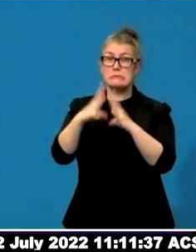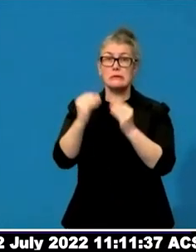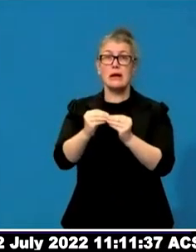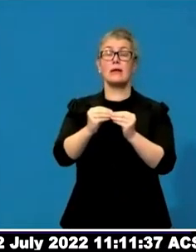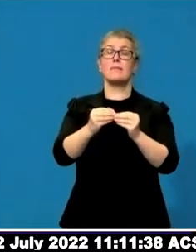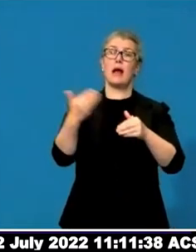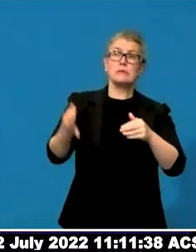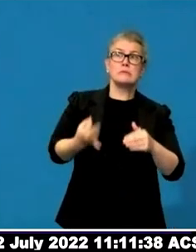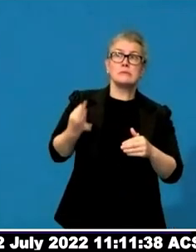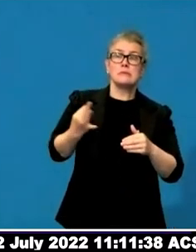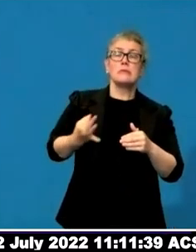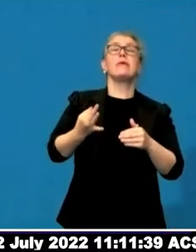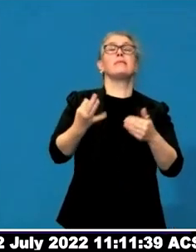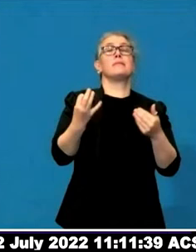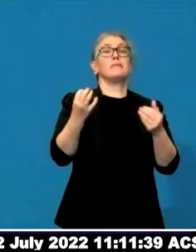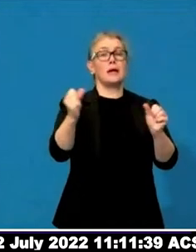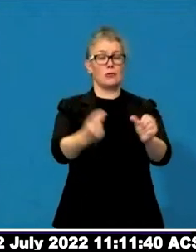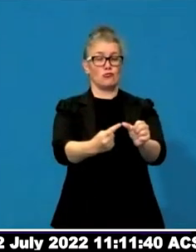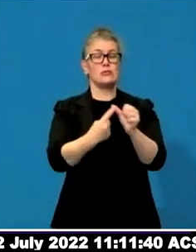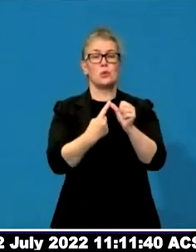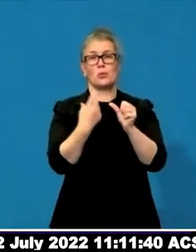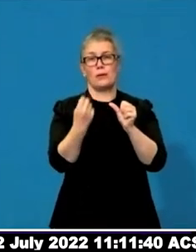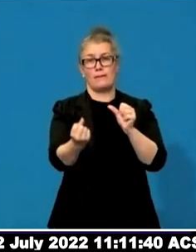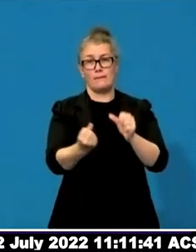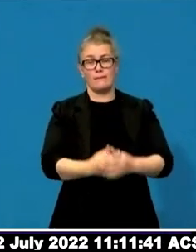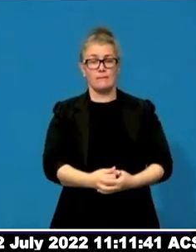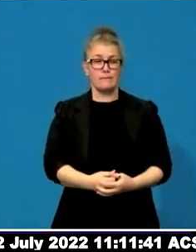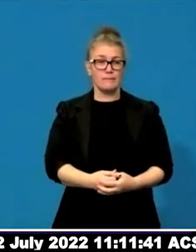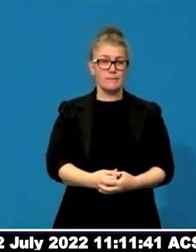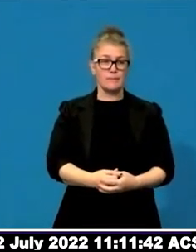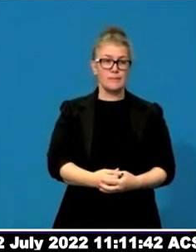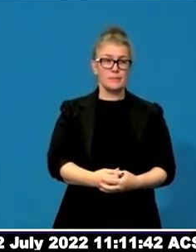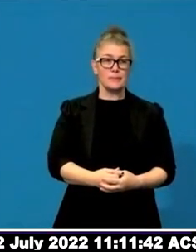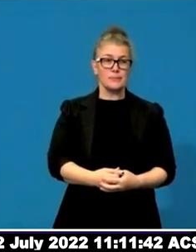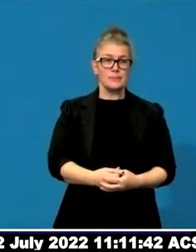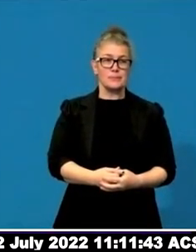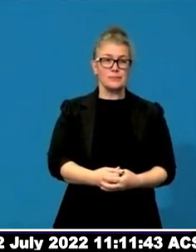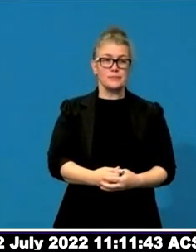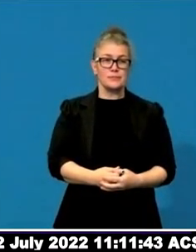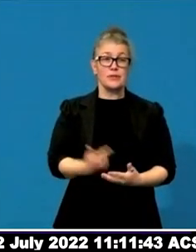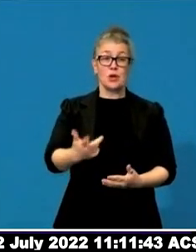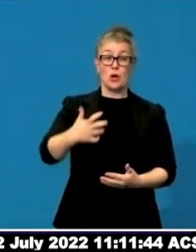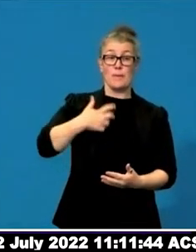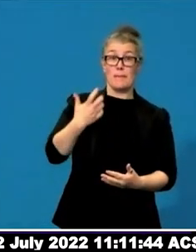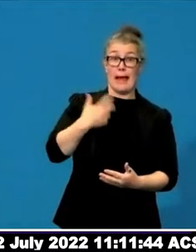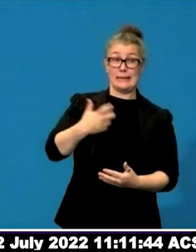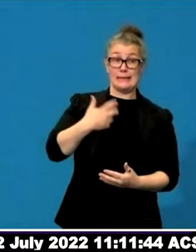When you lodge a complaint is the response usually in writing or does occasionally somebody from the Quality and Safeguards Commission